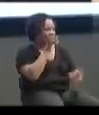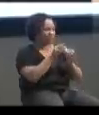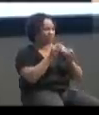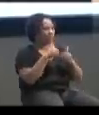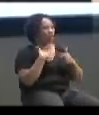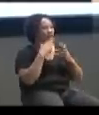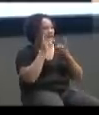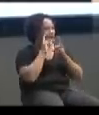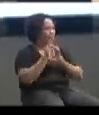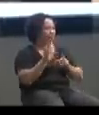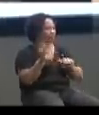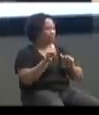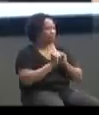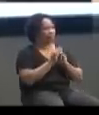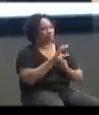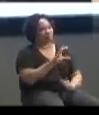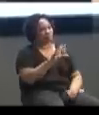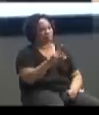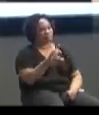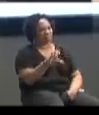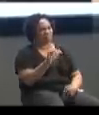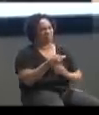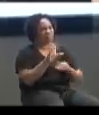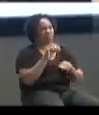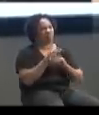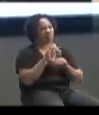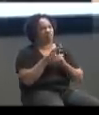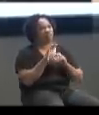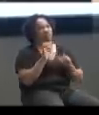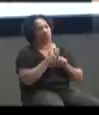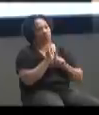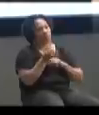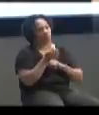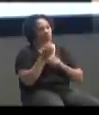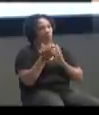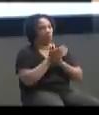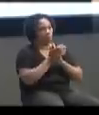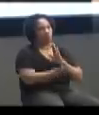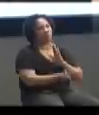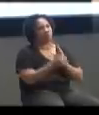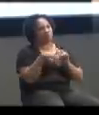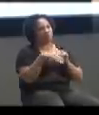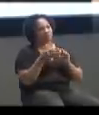TO THE SECOND PART OF GREENING GOVERNMENT SESSION. WE ARE HAPPY TO BE HERE.